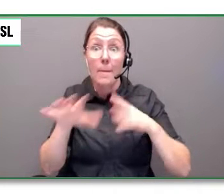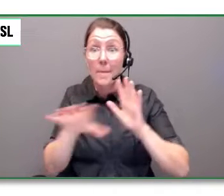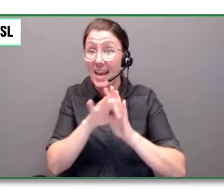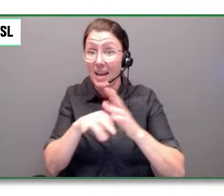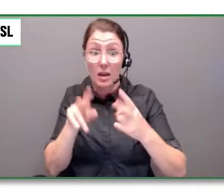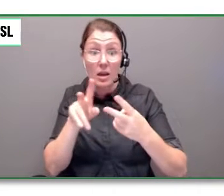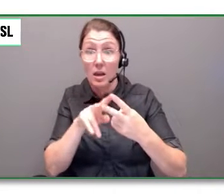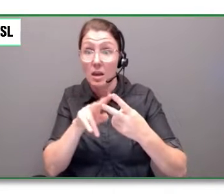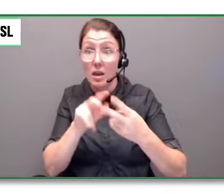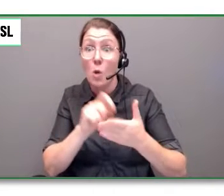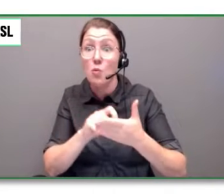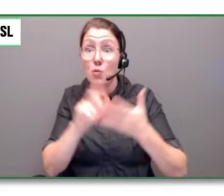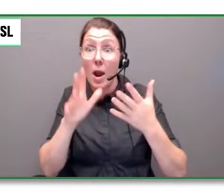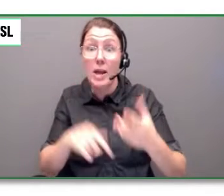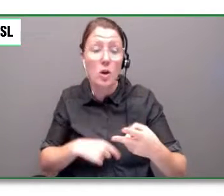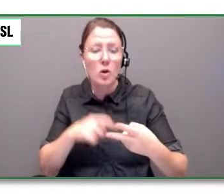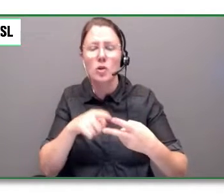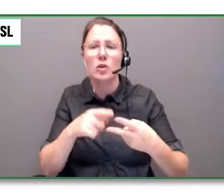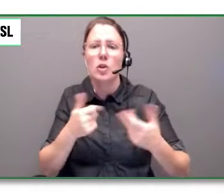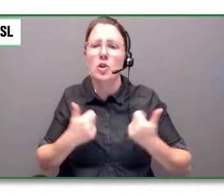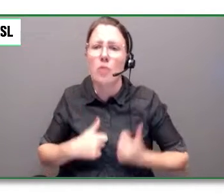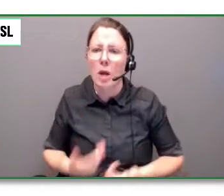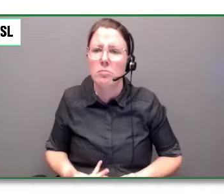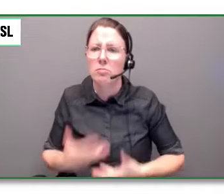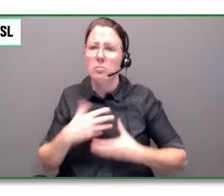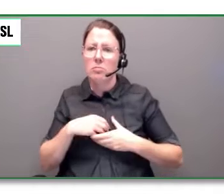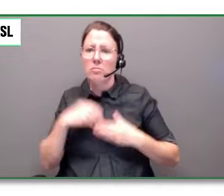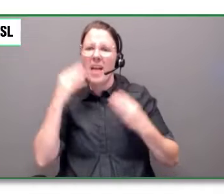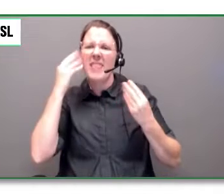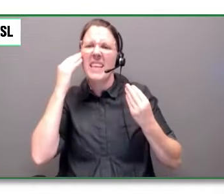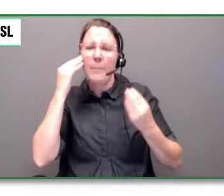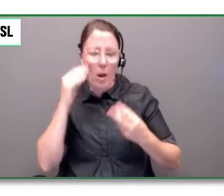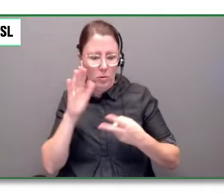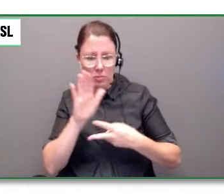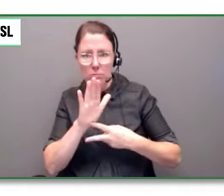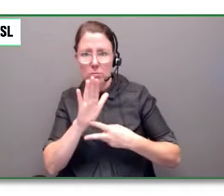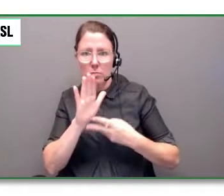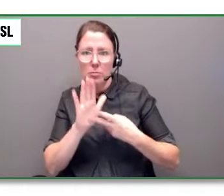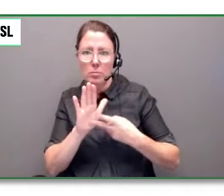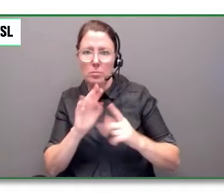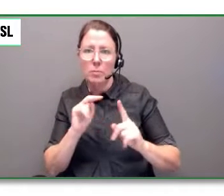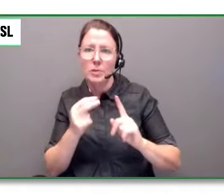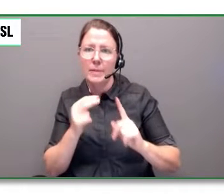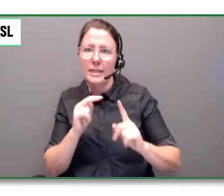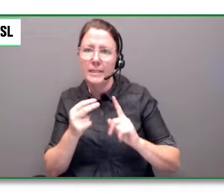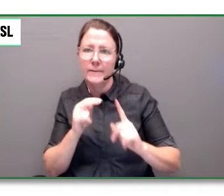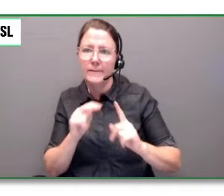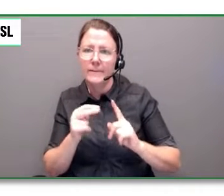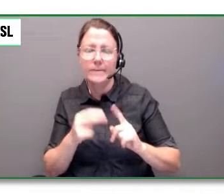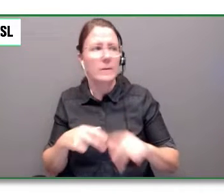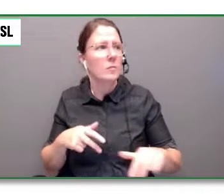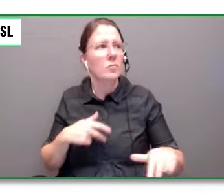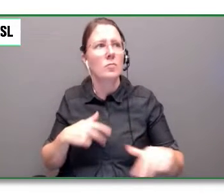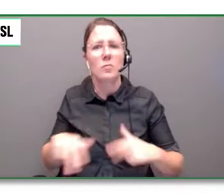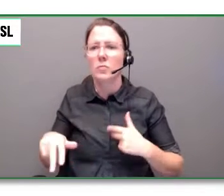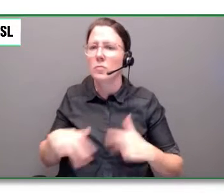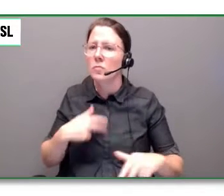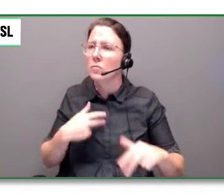um can they embody what is being talked about in Walking, the genius for